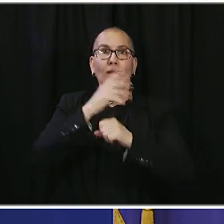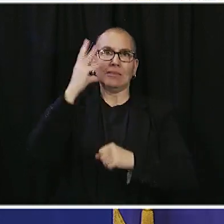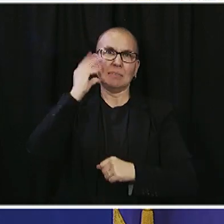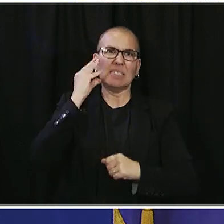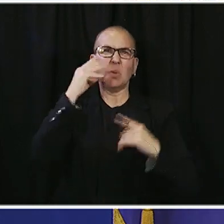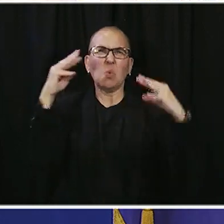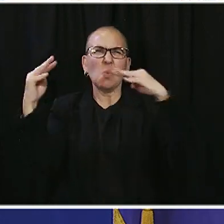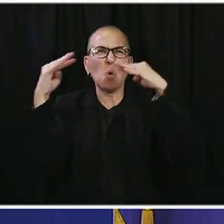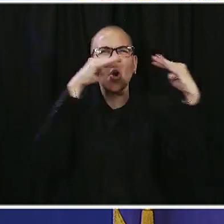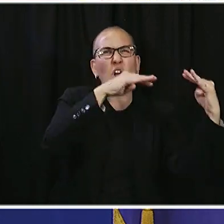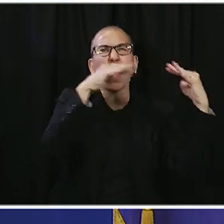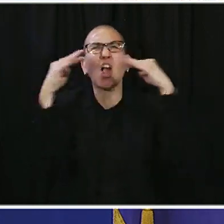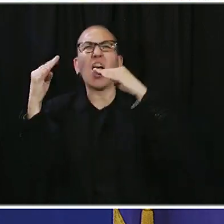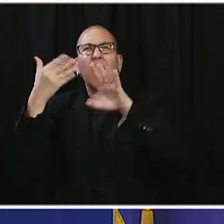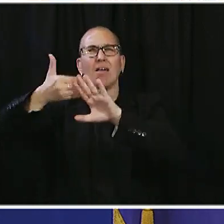CHOSUN RESERVOIR CAMPAIGN TALKING ABOUT WHAT THEY DID?